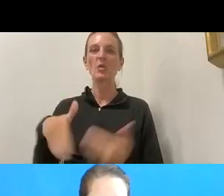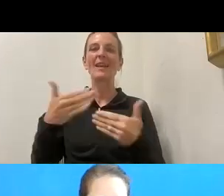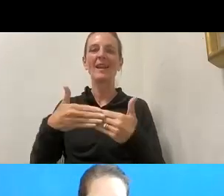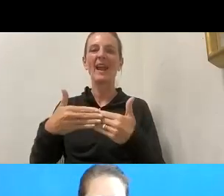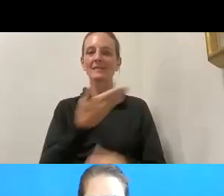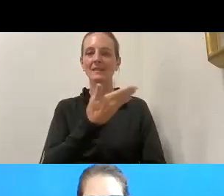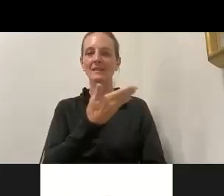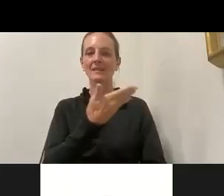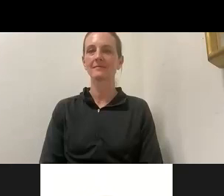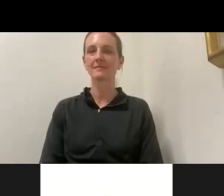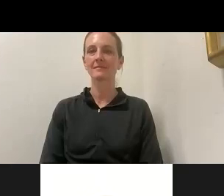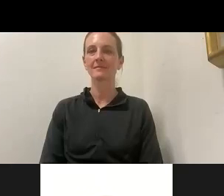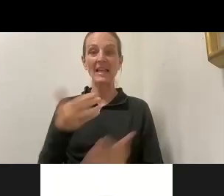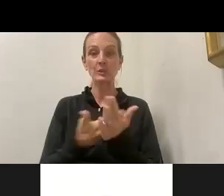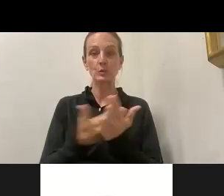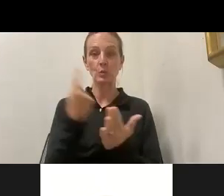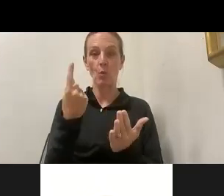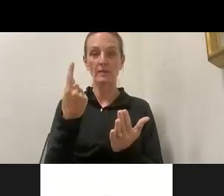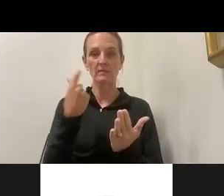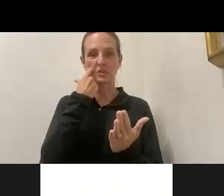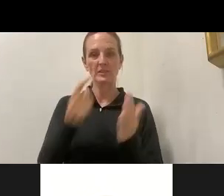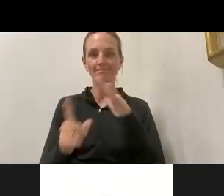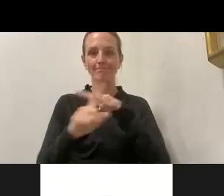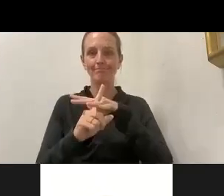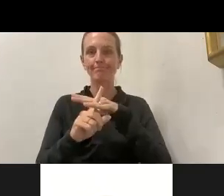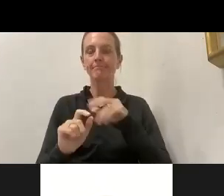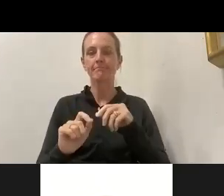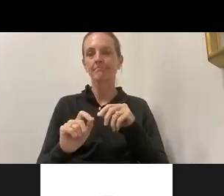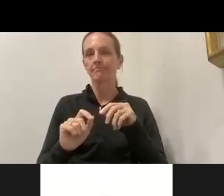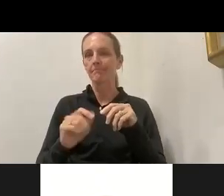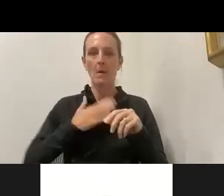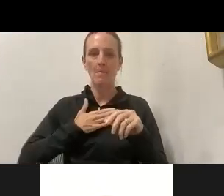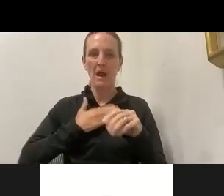this is a new one that just came across my email as well, and there is a lot here